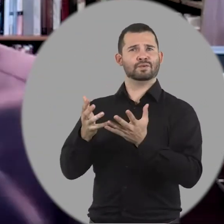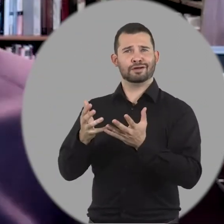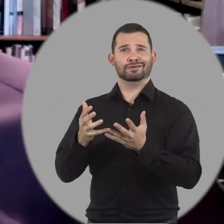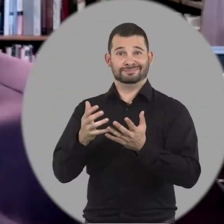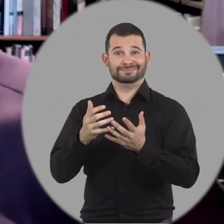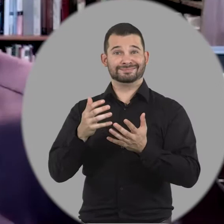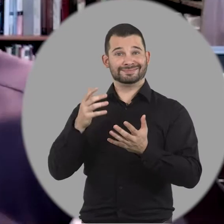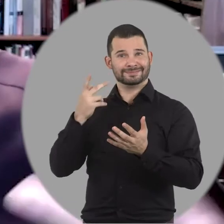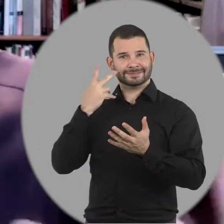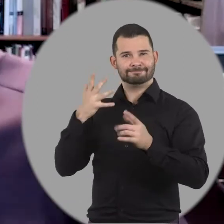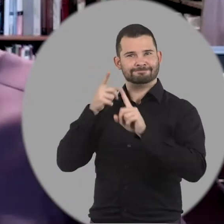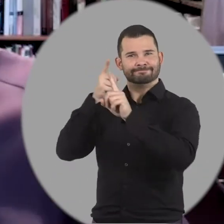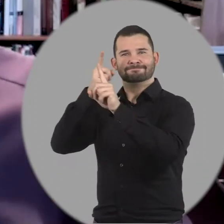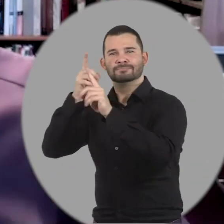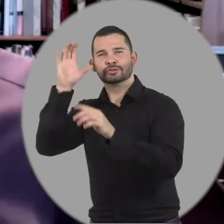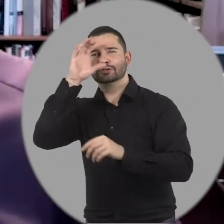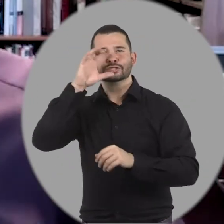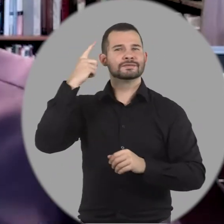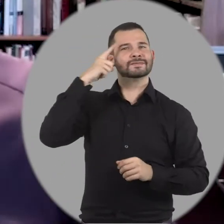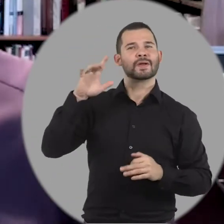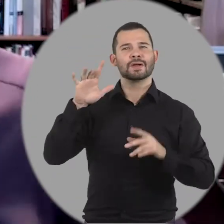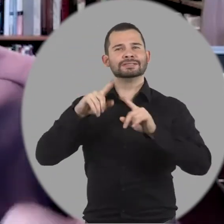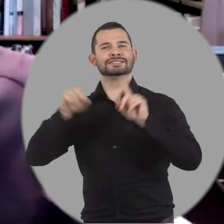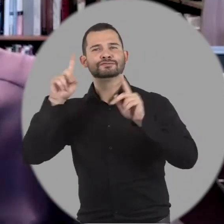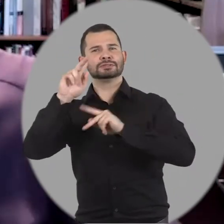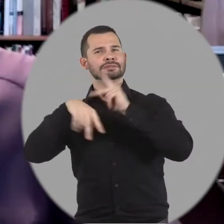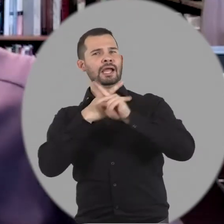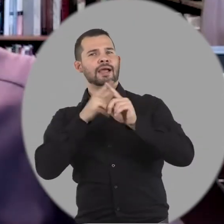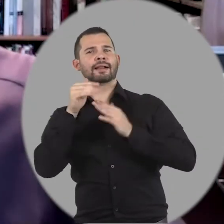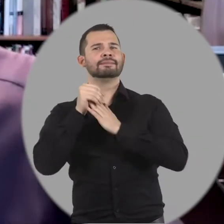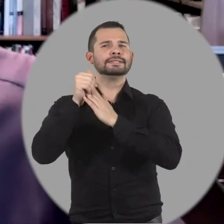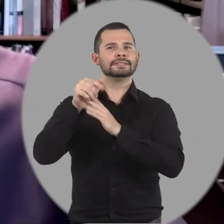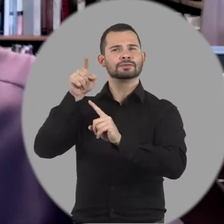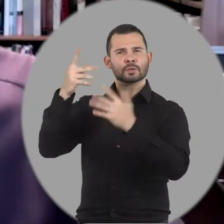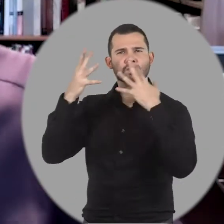They're looking beyond platitudes and so that power of authenticity is very important.